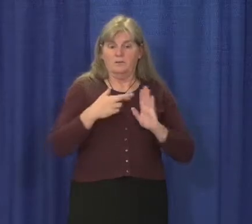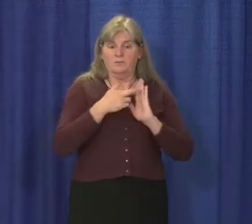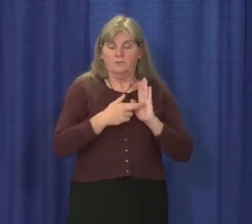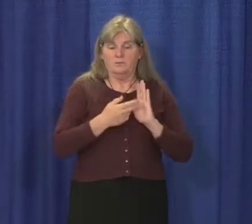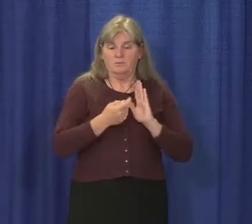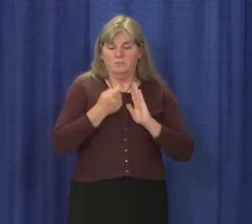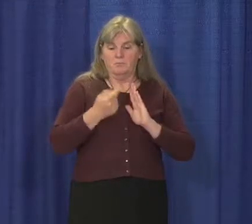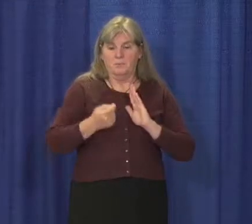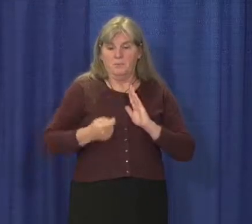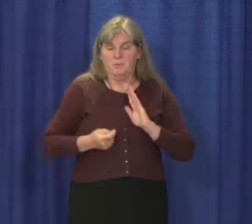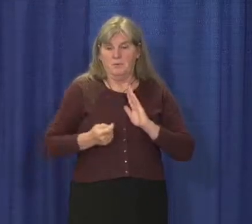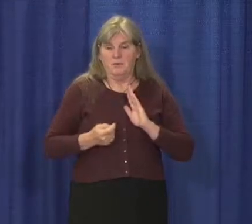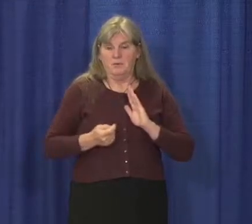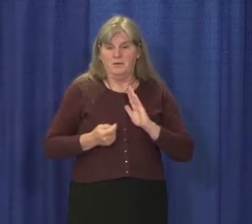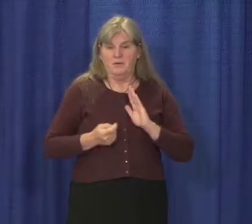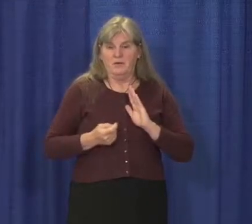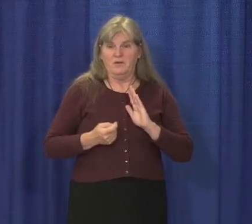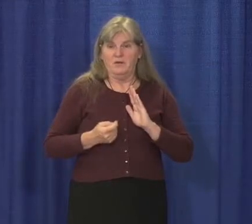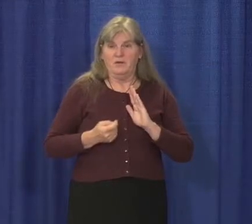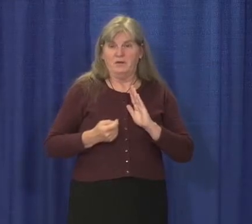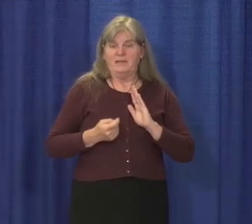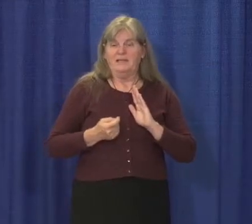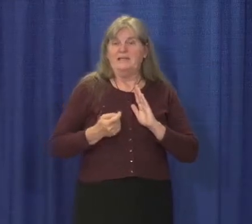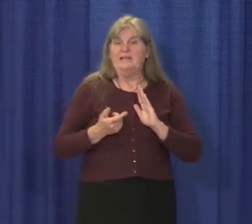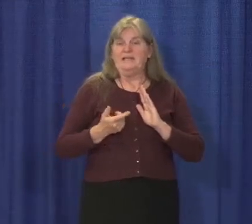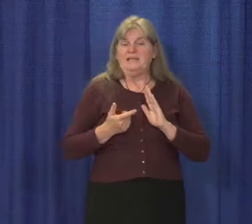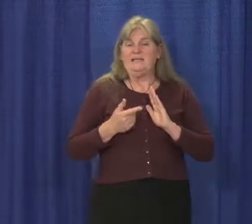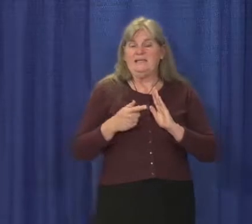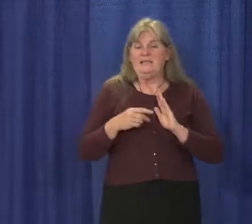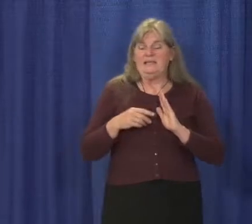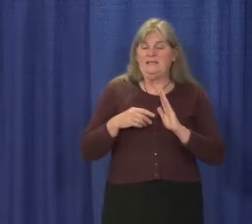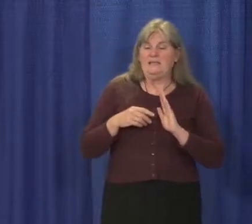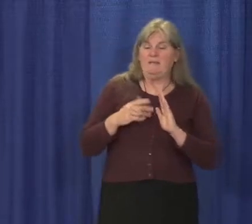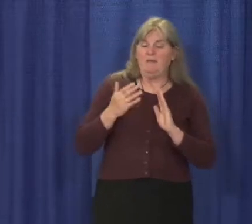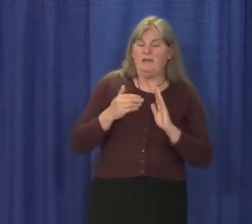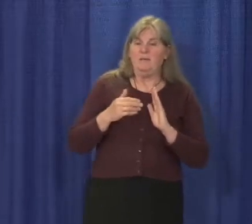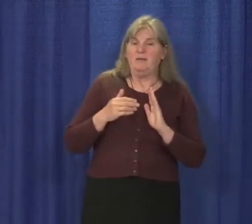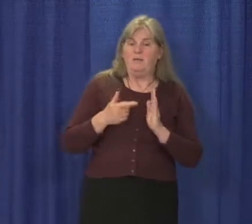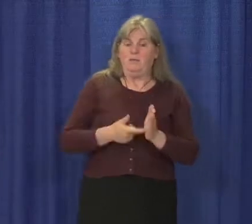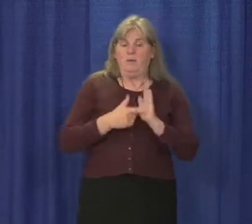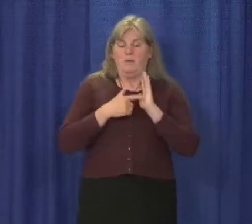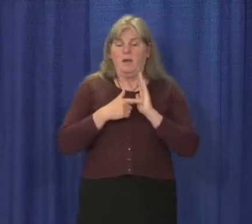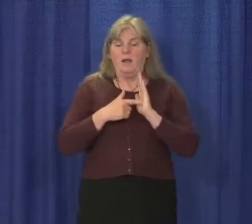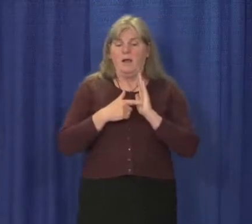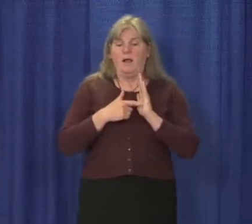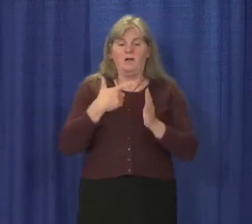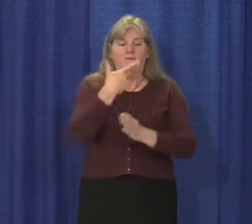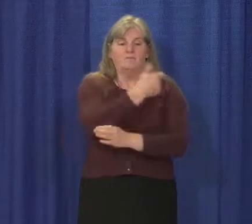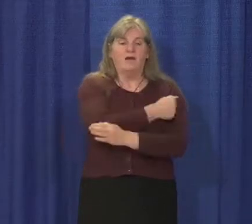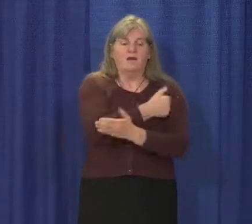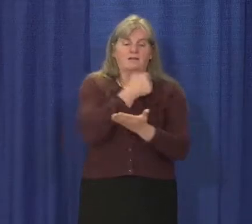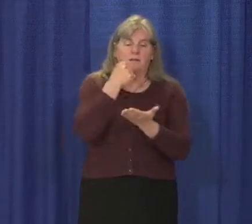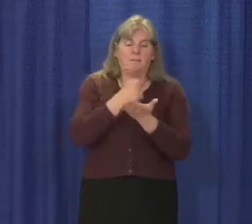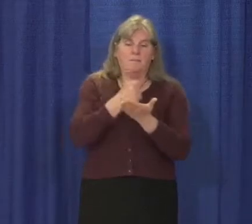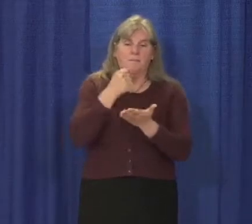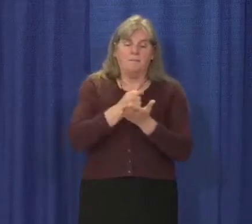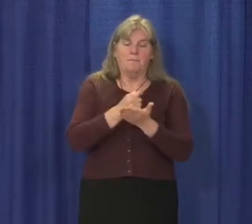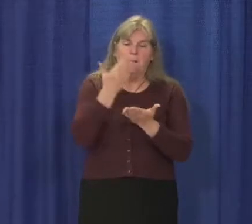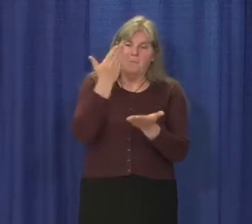be in a place where the need for an internal passport will be gone. We presented on the national